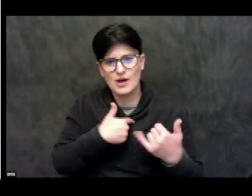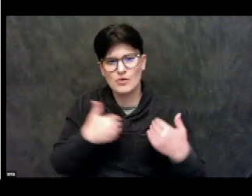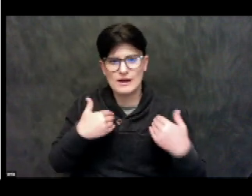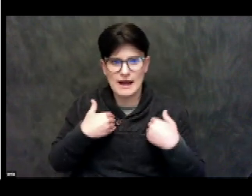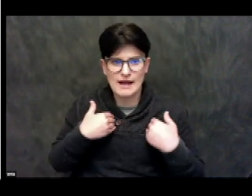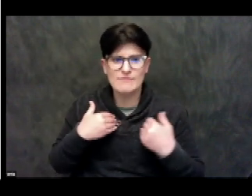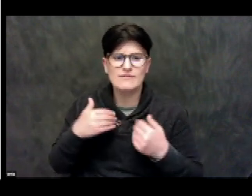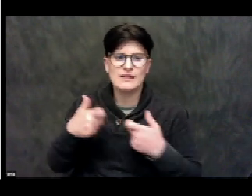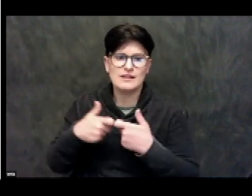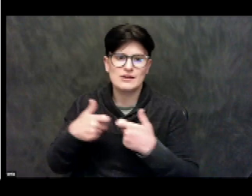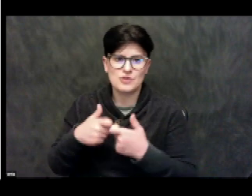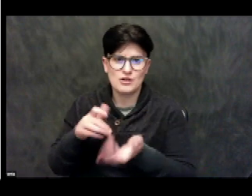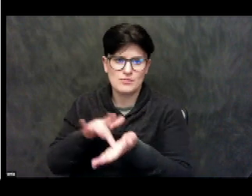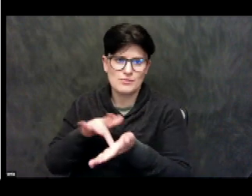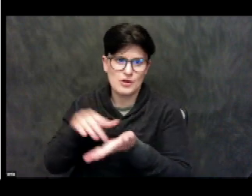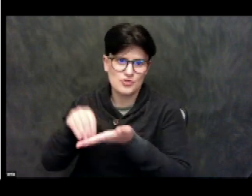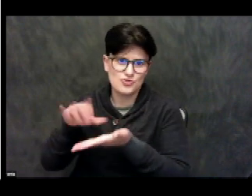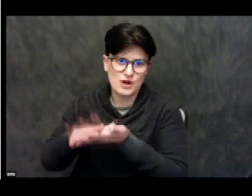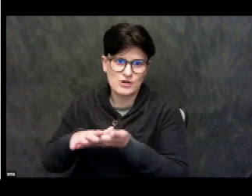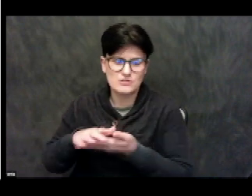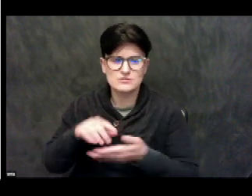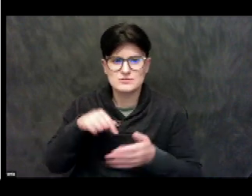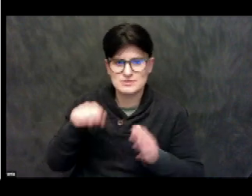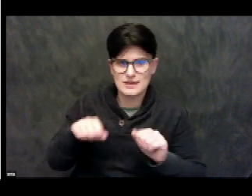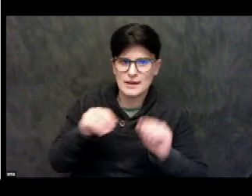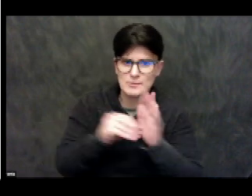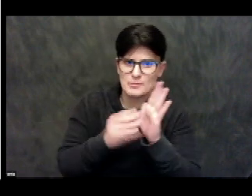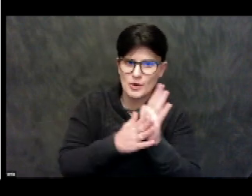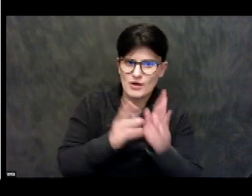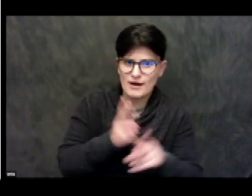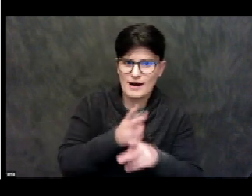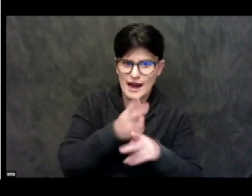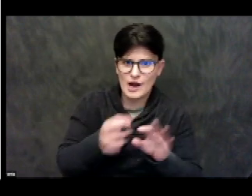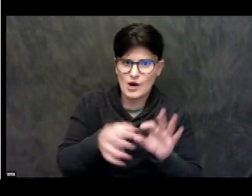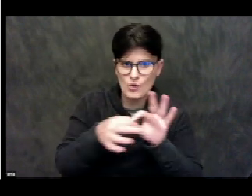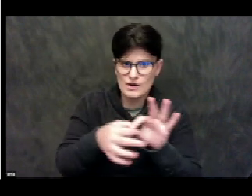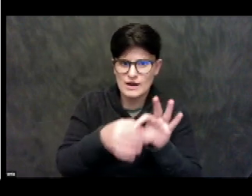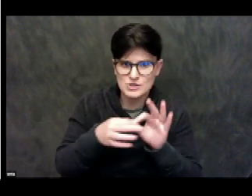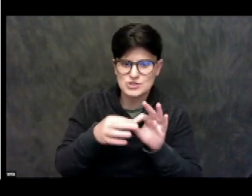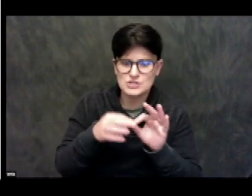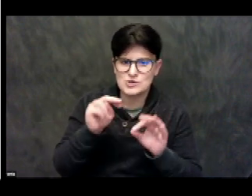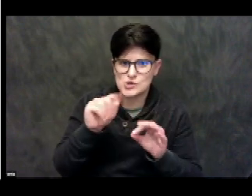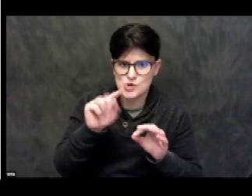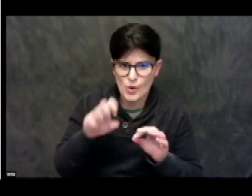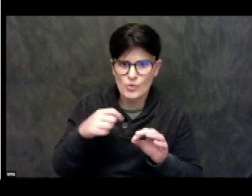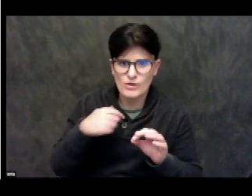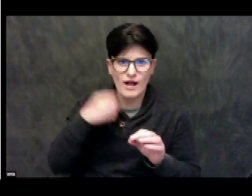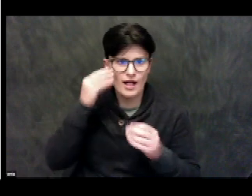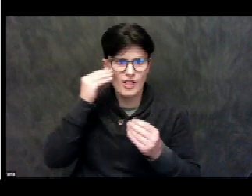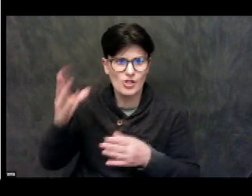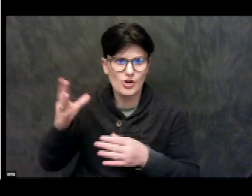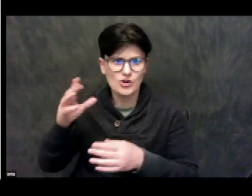I alert the labor and delivery staff and that includes the charge nurses and the head of the nursing because they're usually